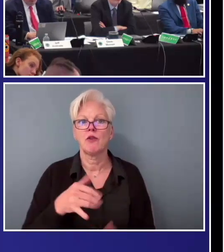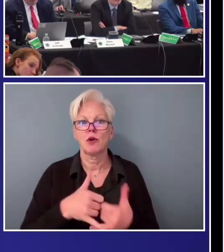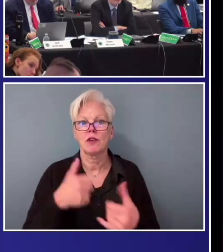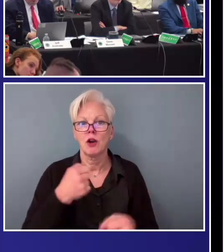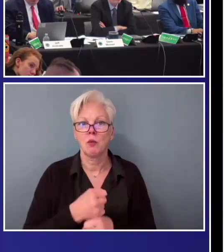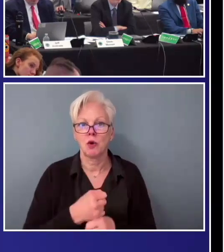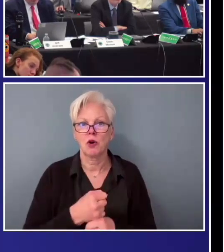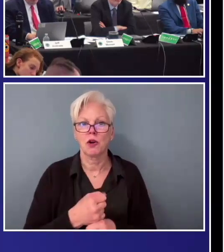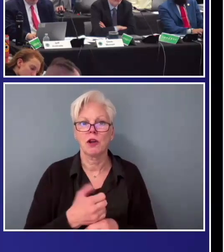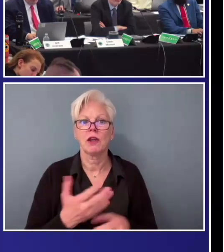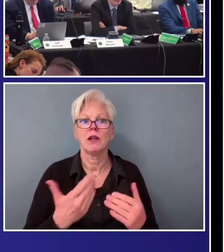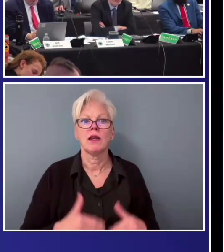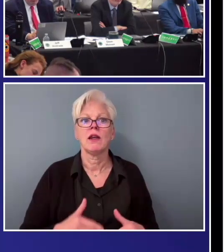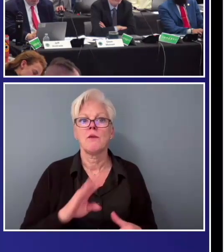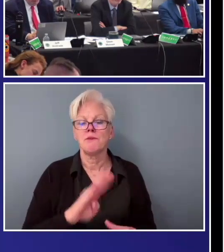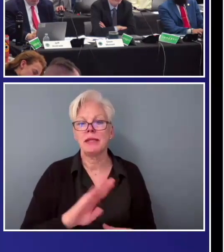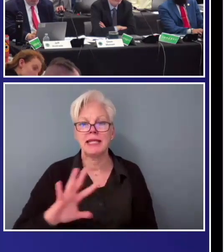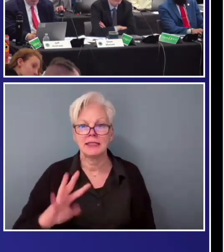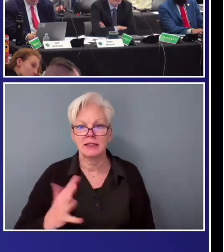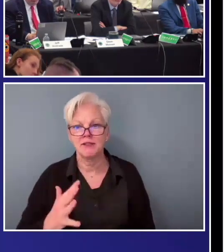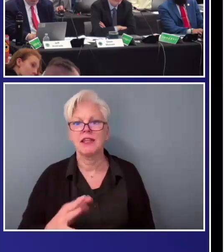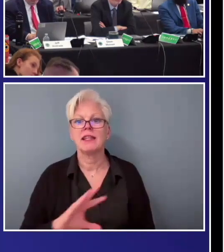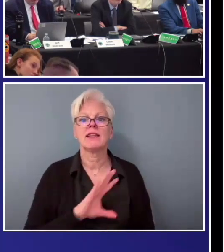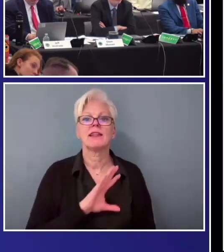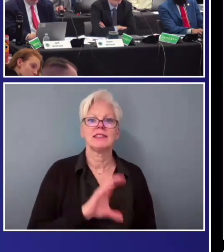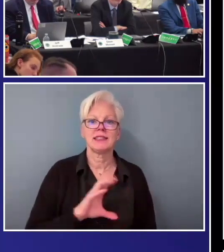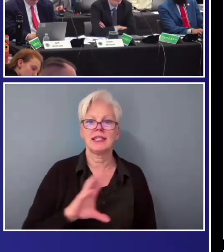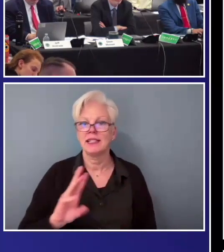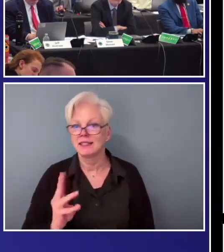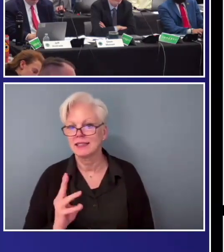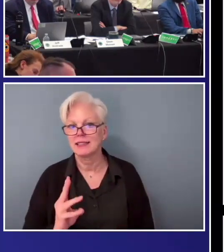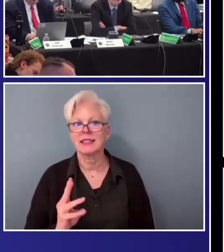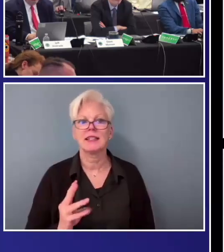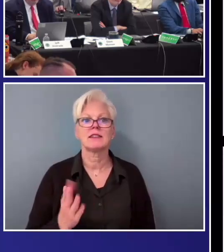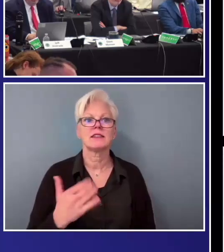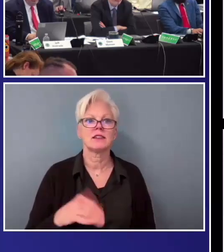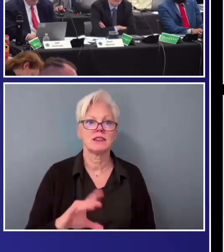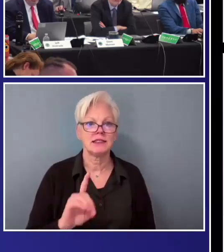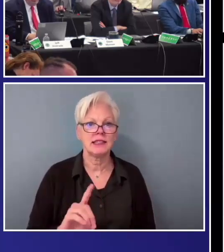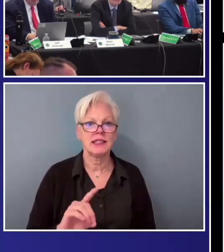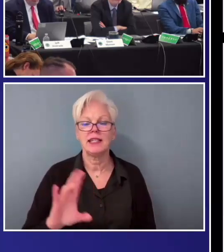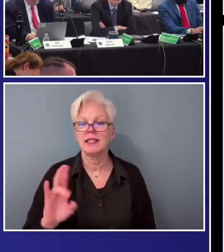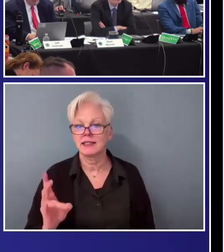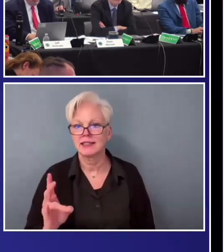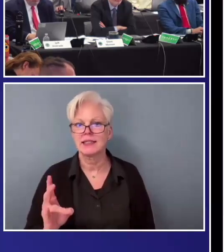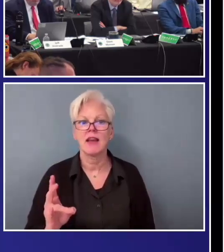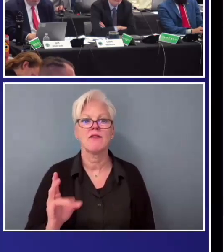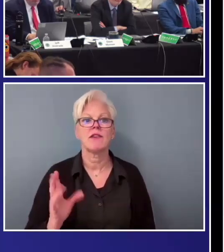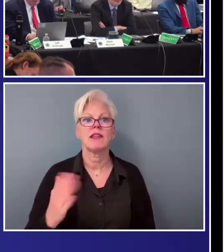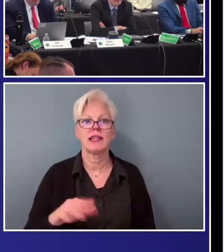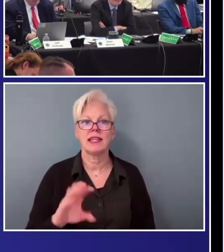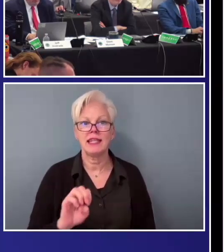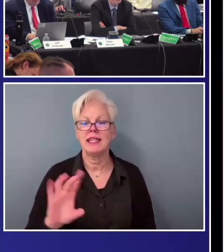Fifth, B is the fifth, C is the sixth. Going down past D, D is the seventh, E is the eighth.